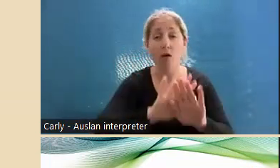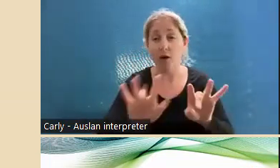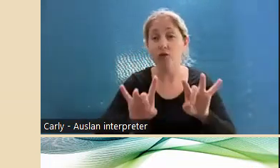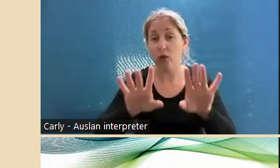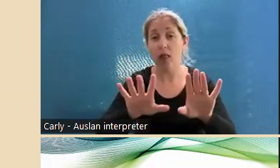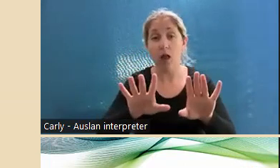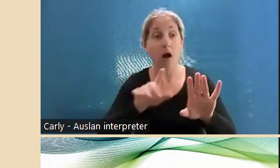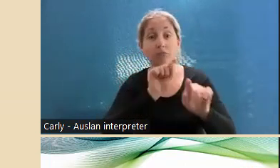funding.